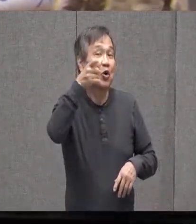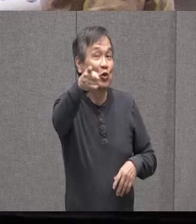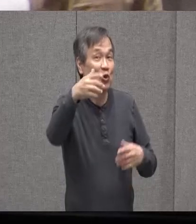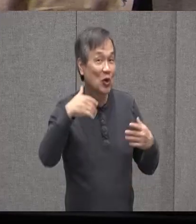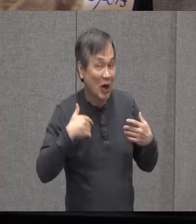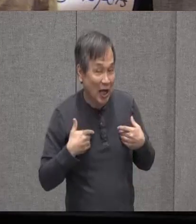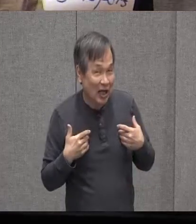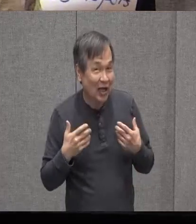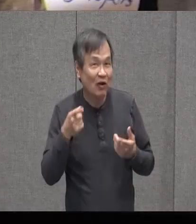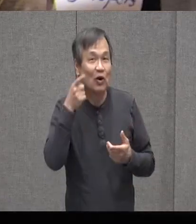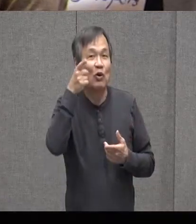if you had it.